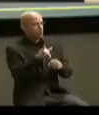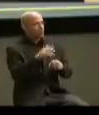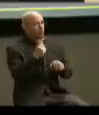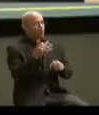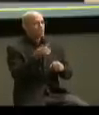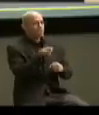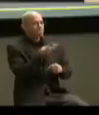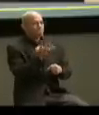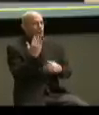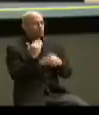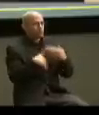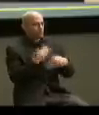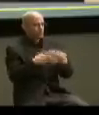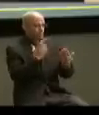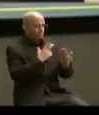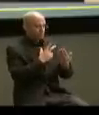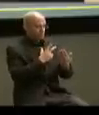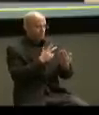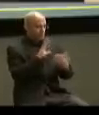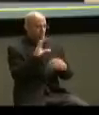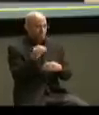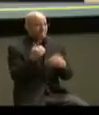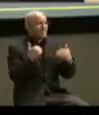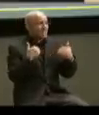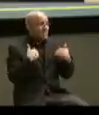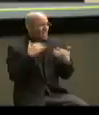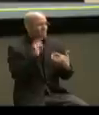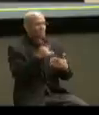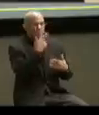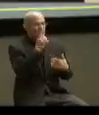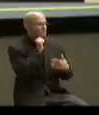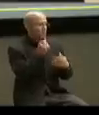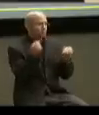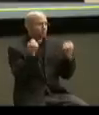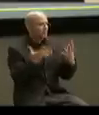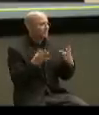ONE OF THE FEW PROGRESSIVE COMPANIES TO HAVE THAT THEN.